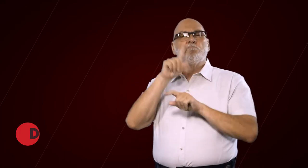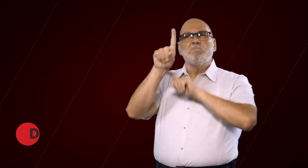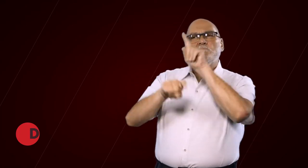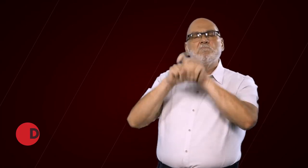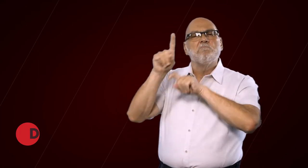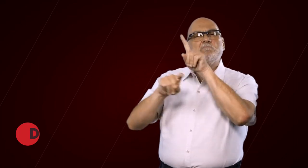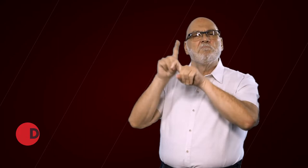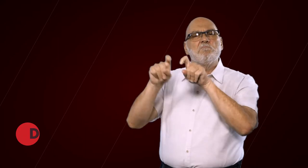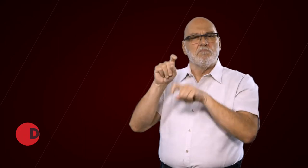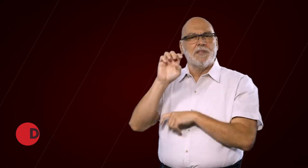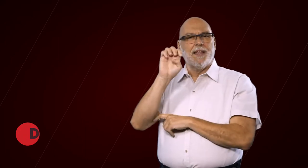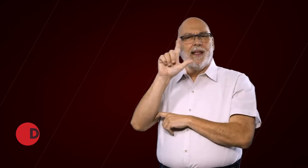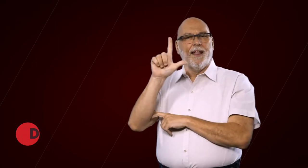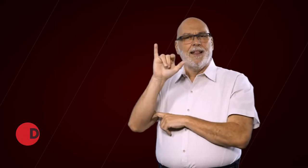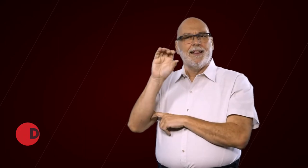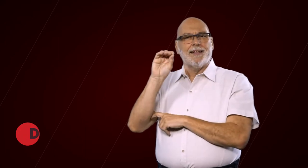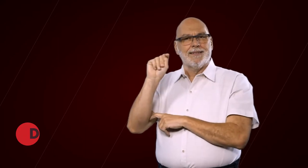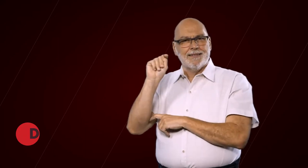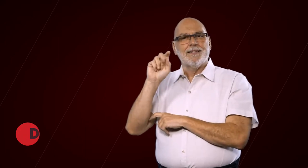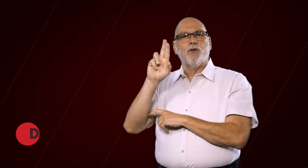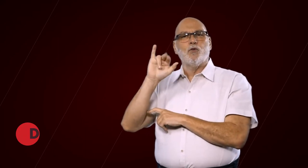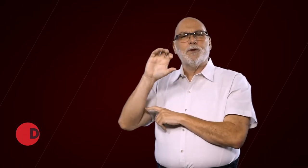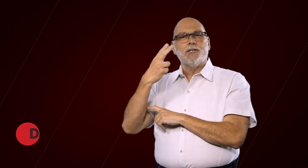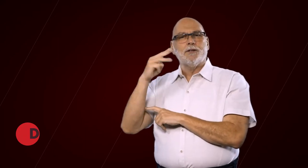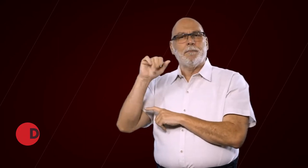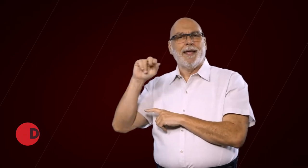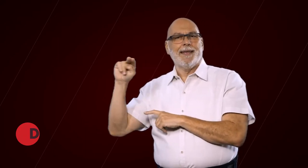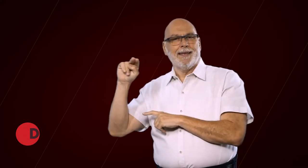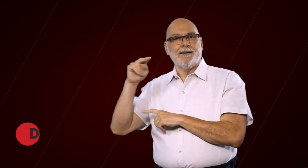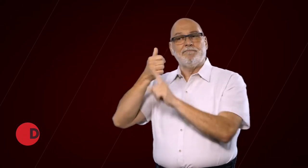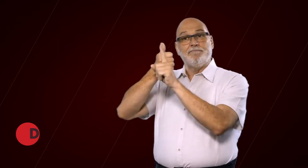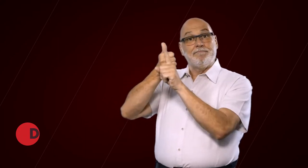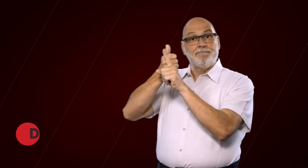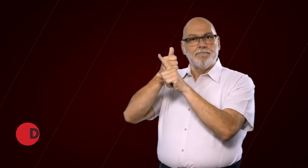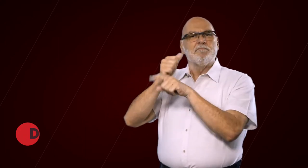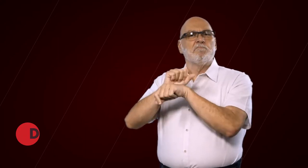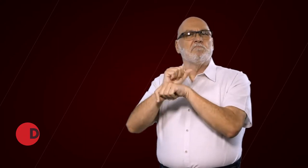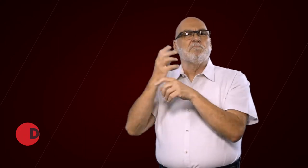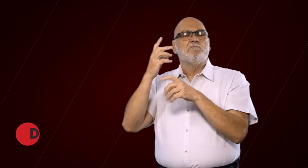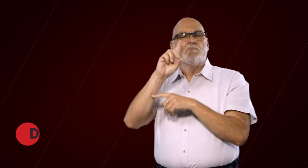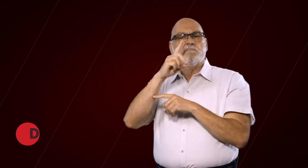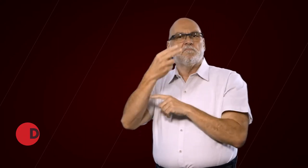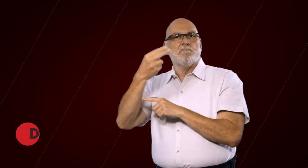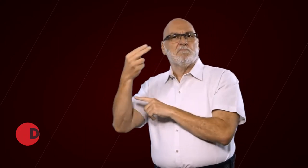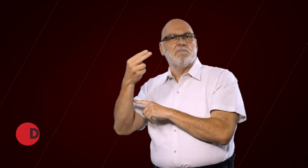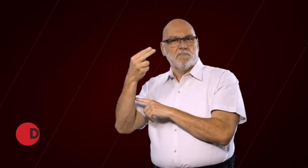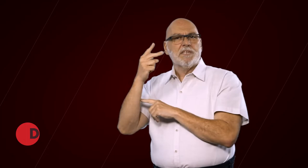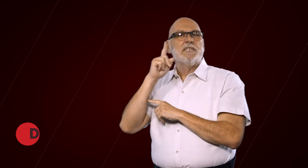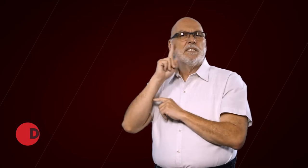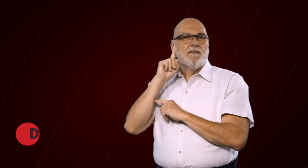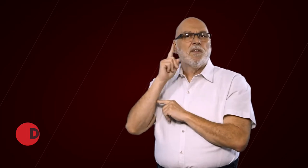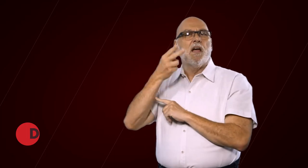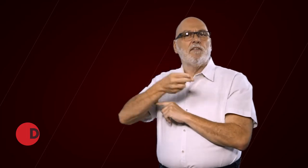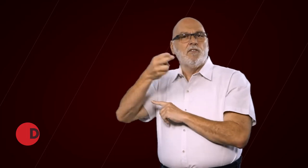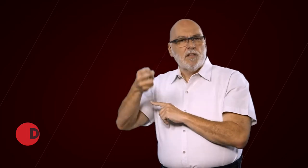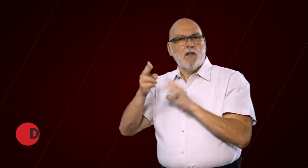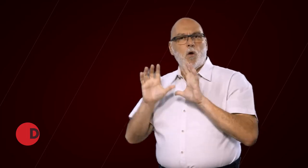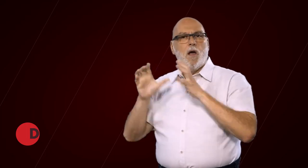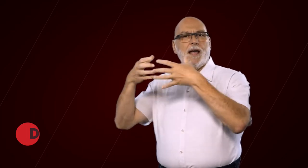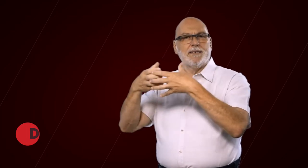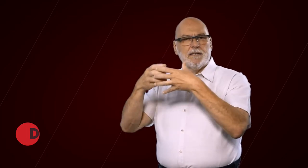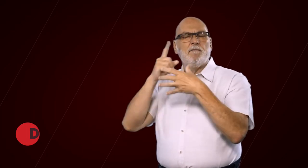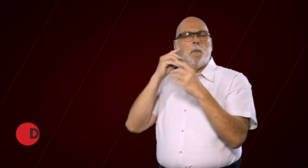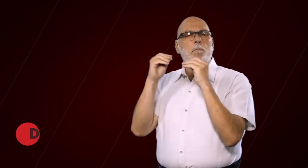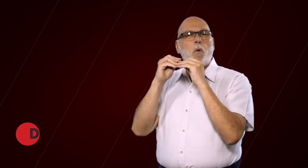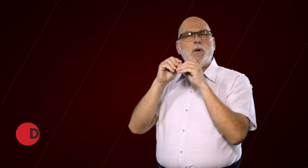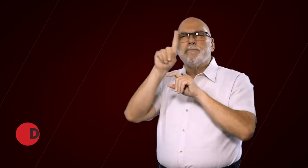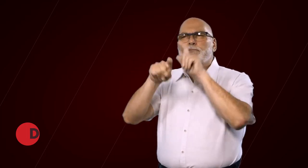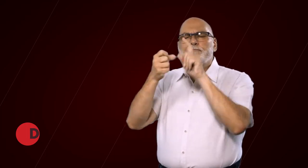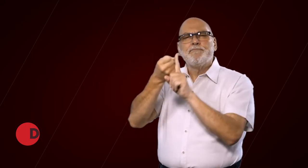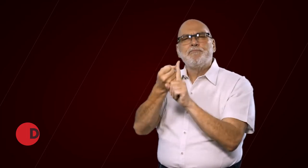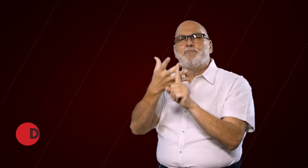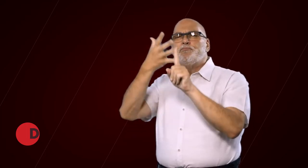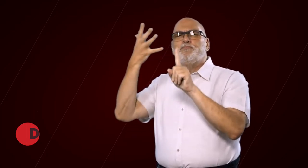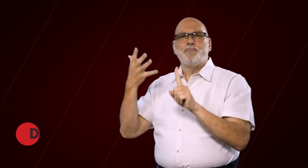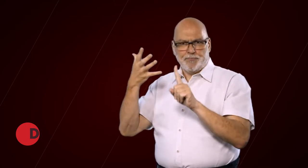We asked Elliott Richman with the DHH Coalition for more details.